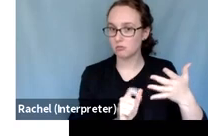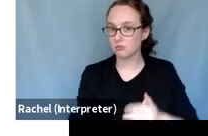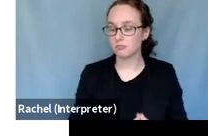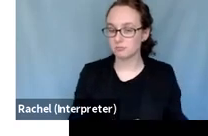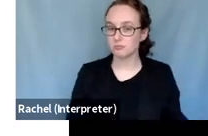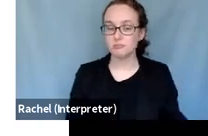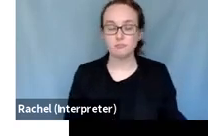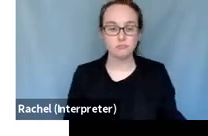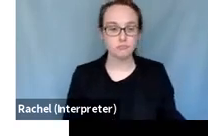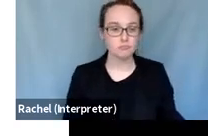Sage Talbot: With the online,